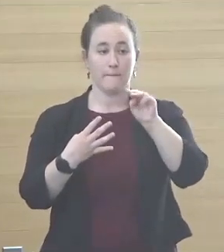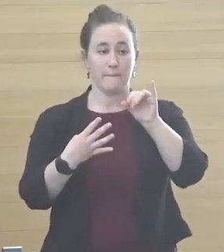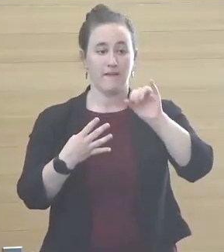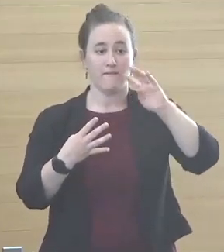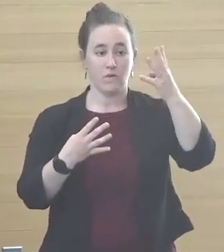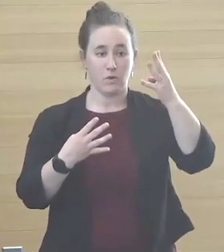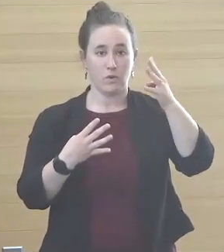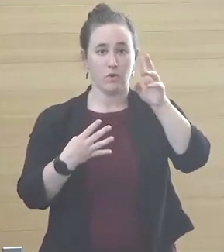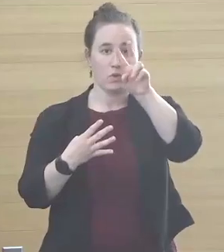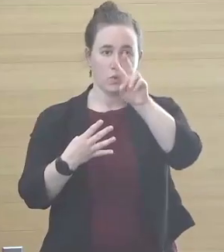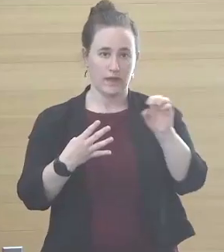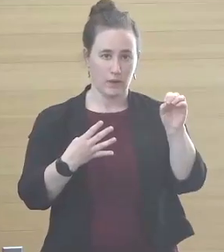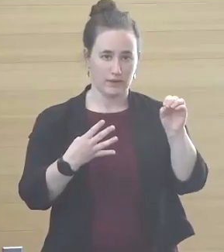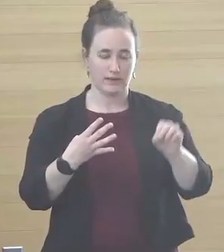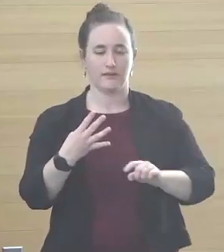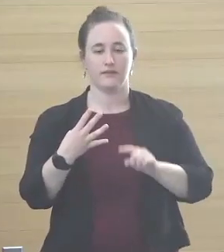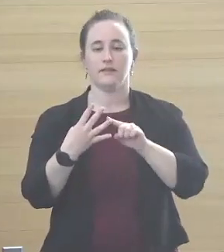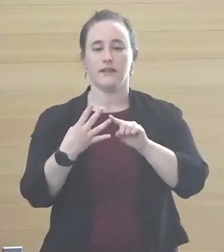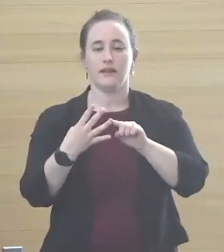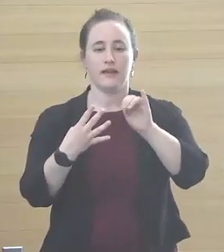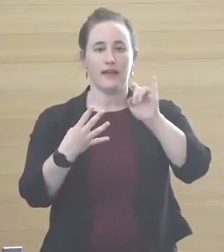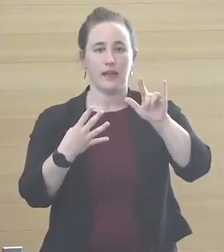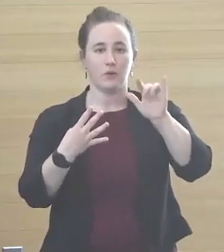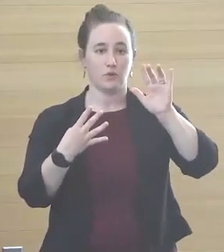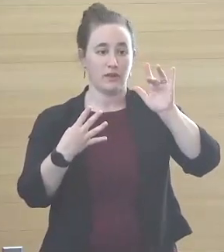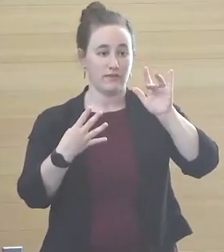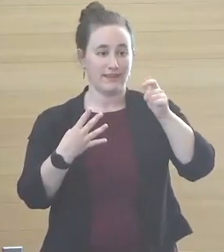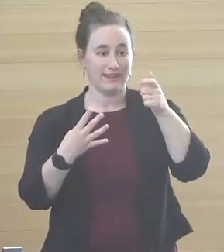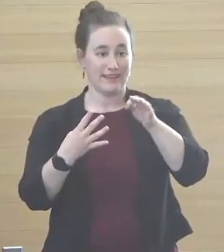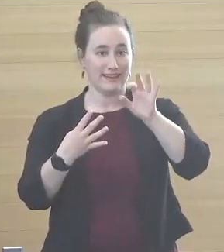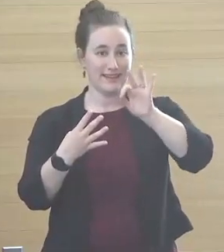April 25, 1999,